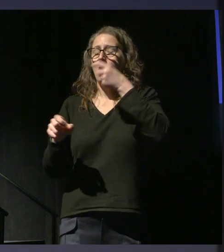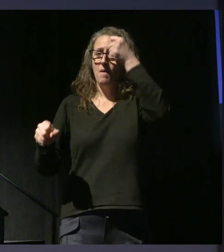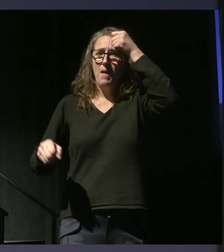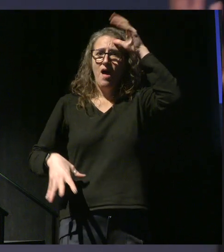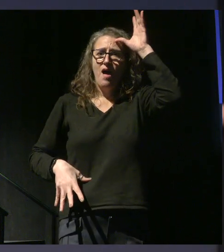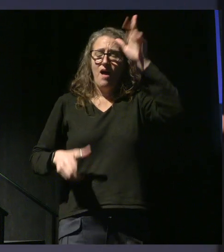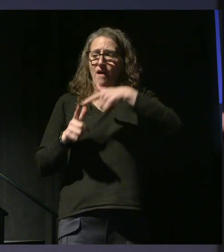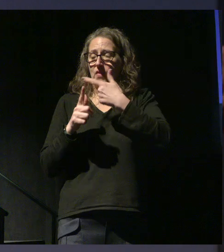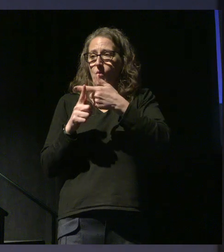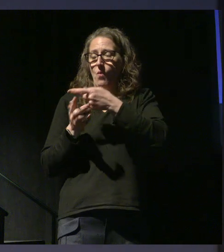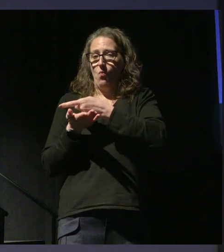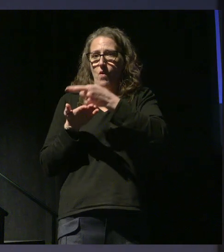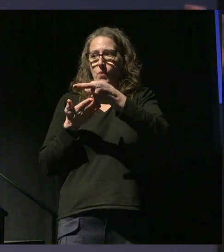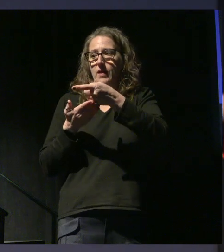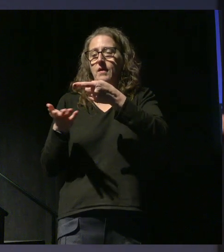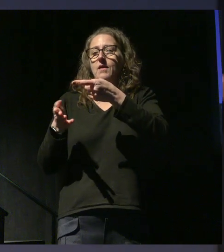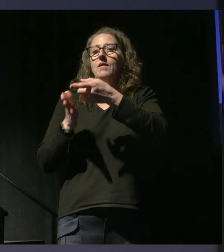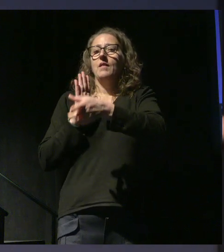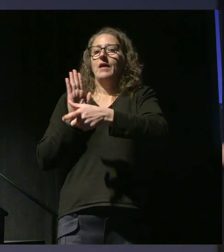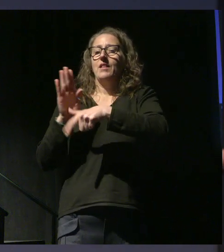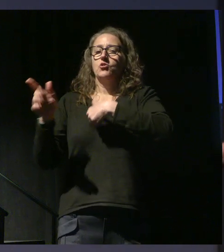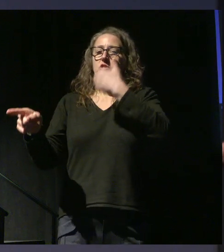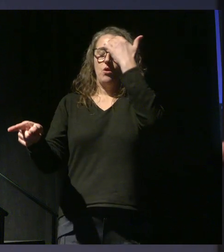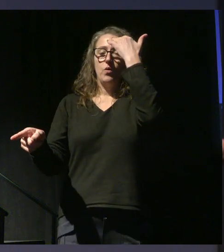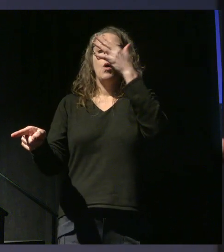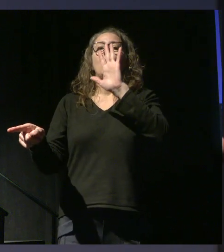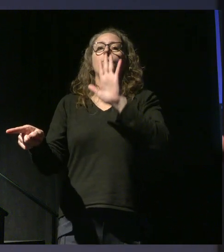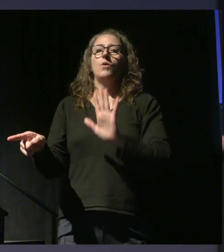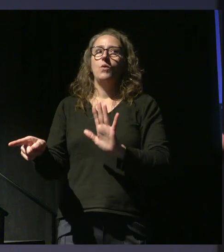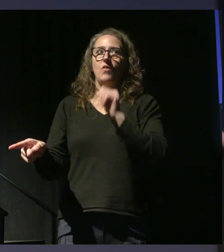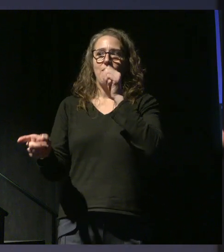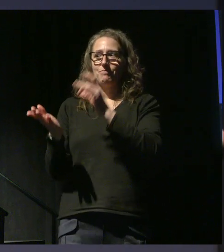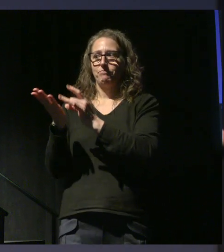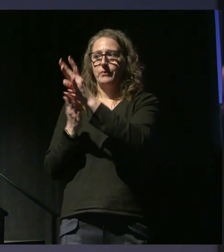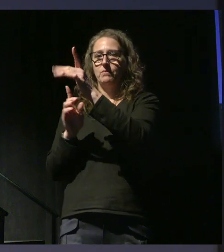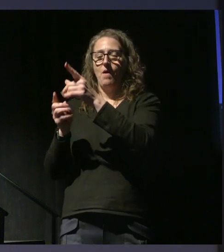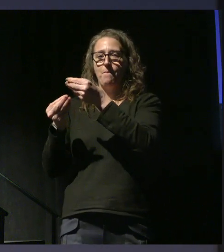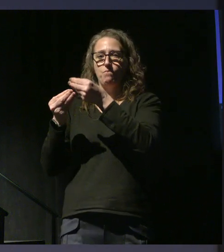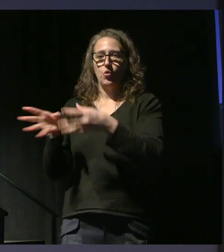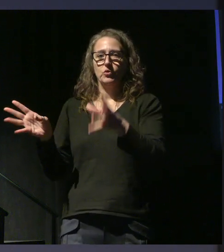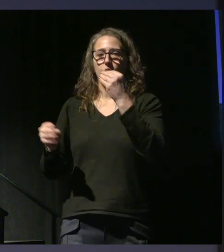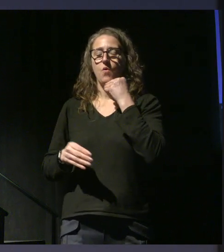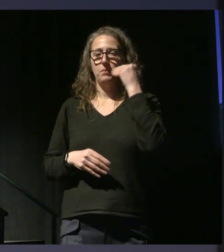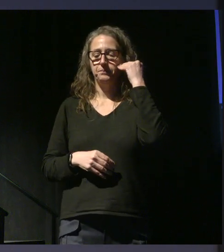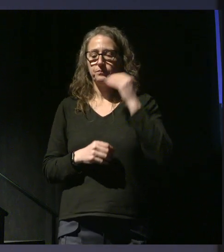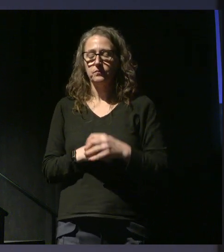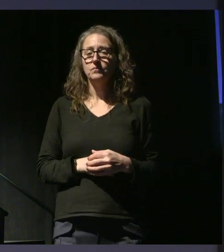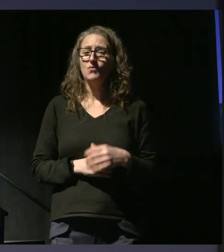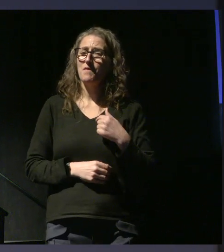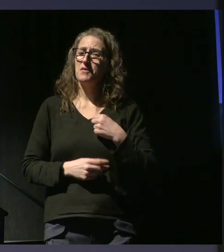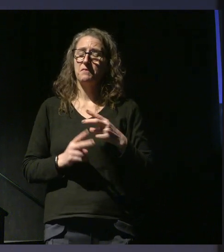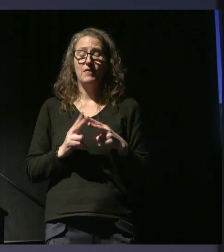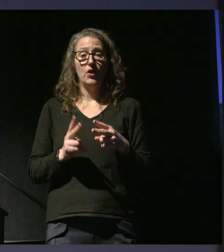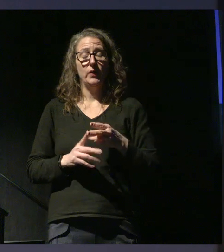that she was not going to be effectively homeless. I was deeply humbled when I learned that it's hard for me